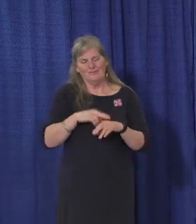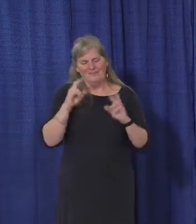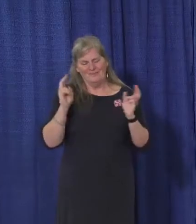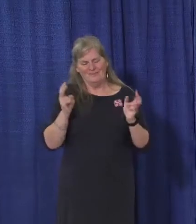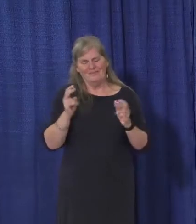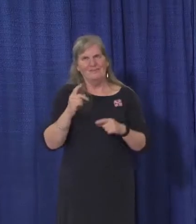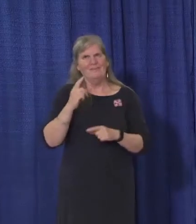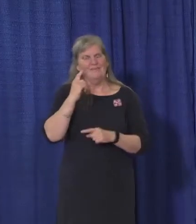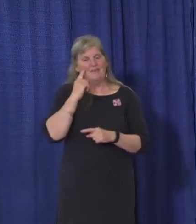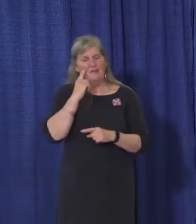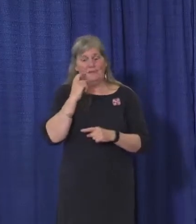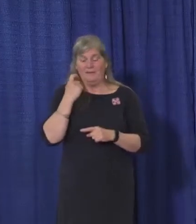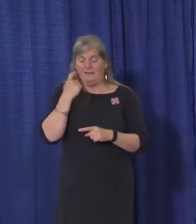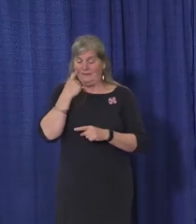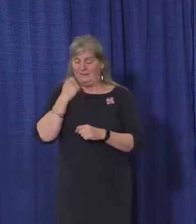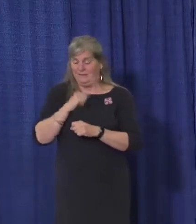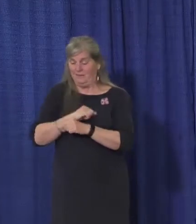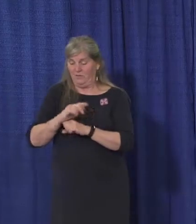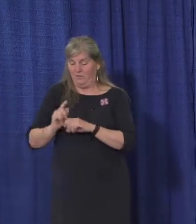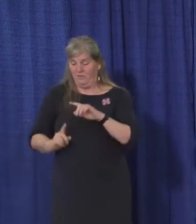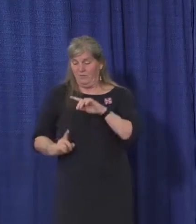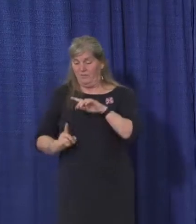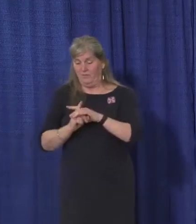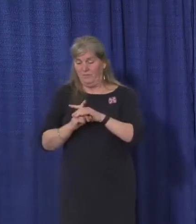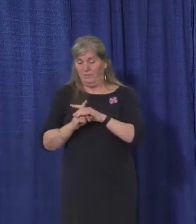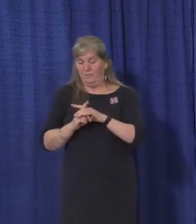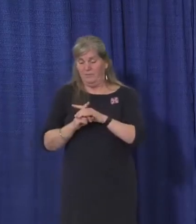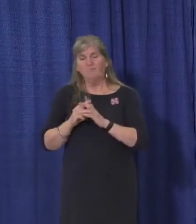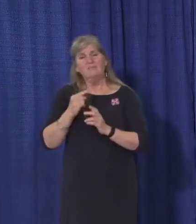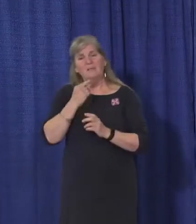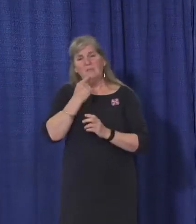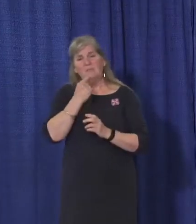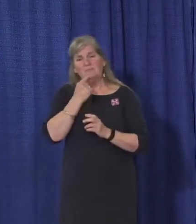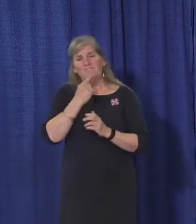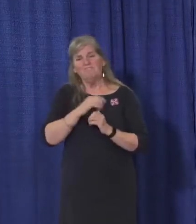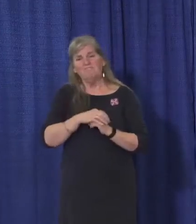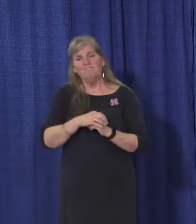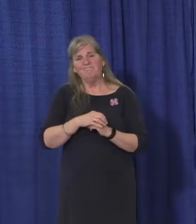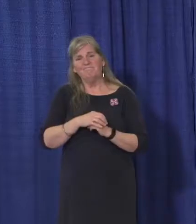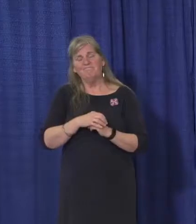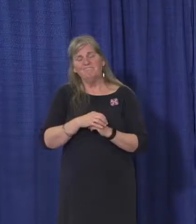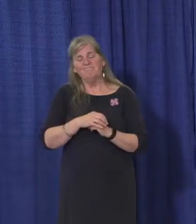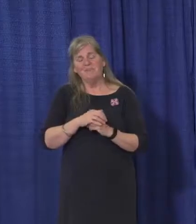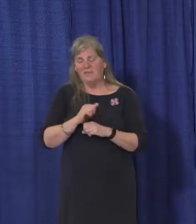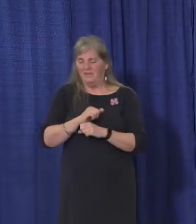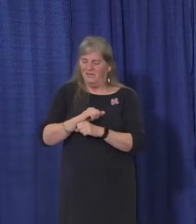back to normal. This recent news is disappointing to all of us.